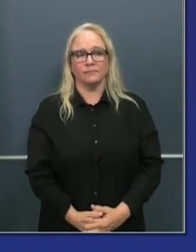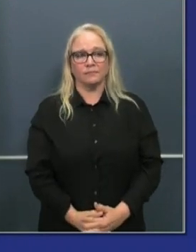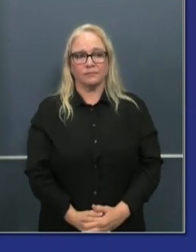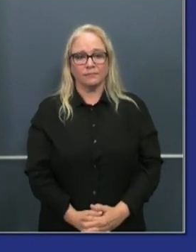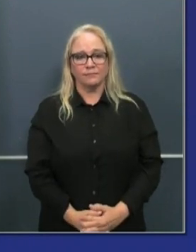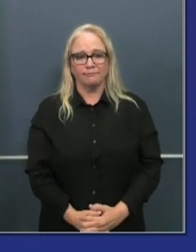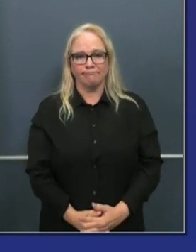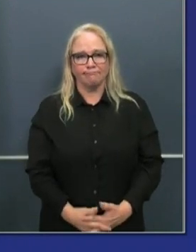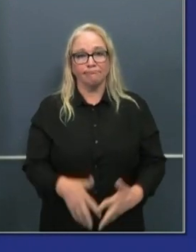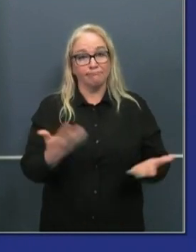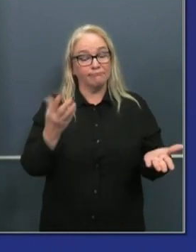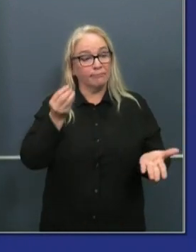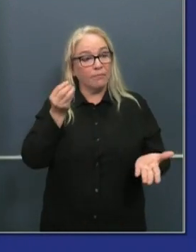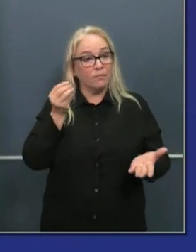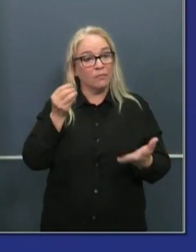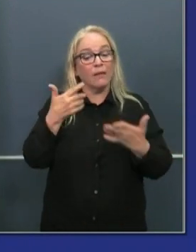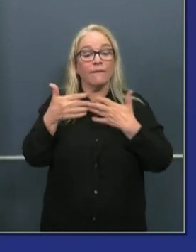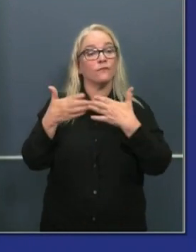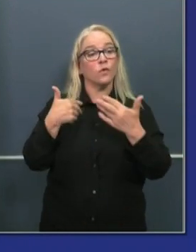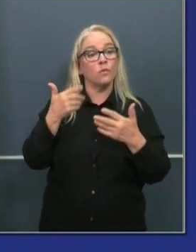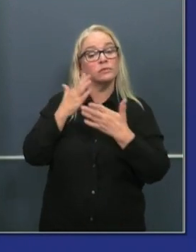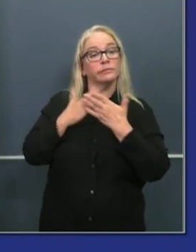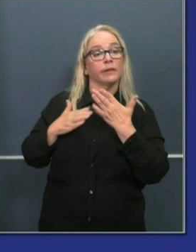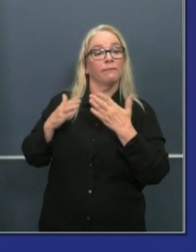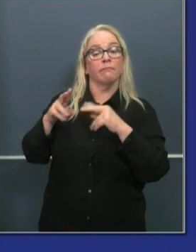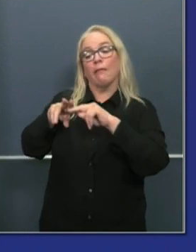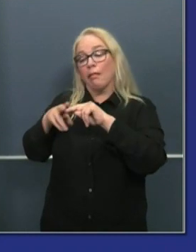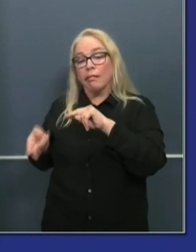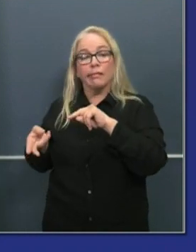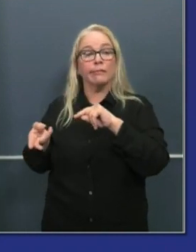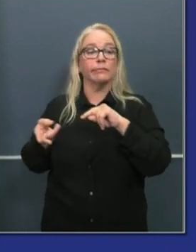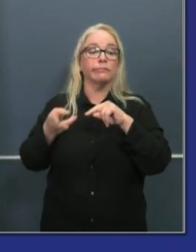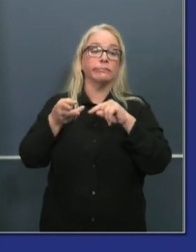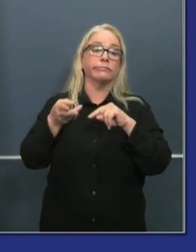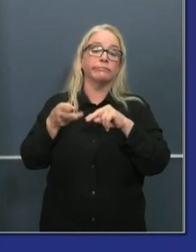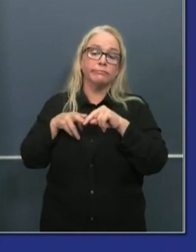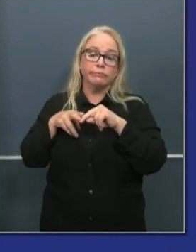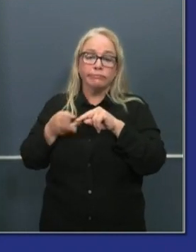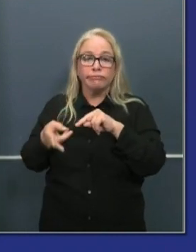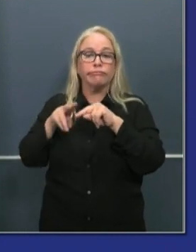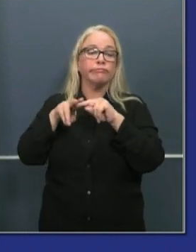PLEASE, I SAY THIS RESPECTFULLY, DON'T CONVINCE YOURSELF THAT SOMEHOW PEOPLE ARE NO LONGER DYING AND I'VE SEEN PUNDITRY IN THAT SPACE THAT THE MORTALITY